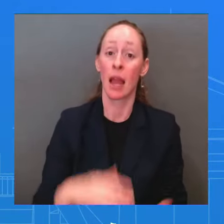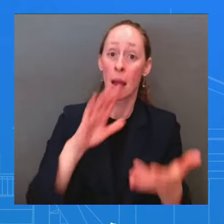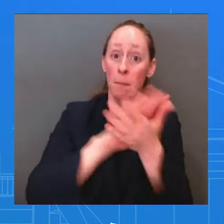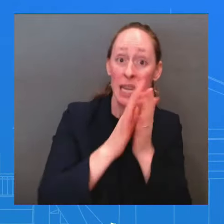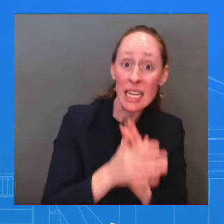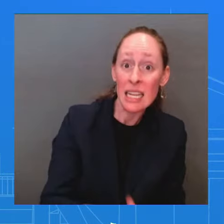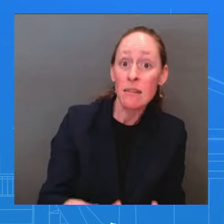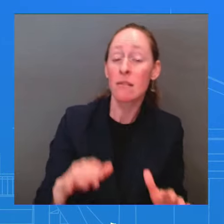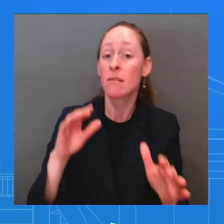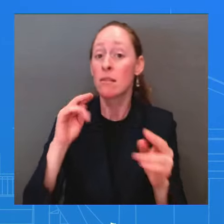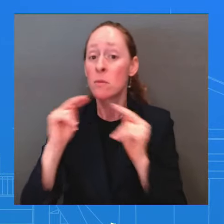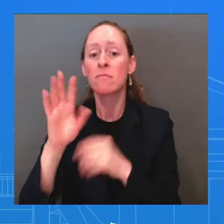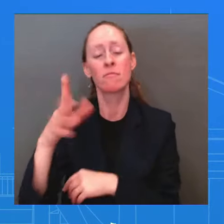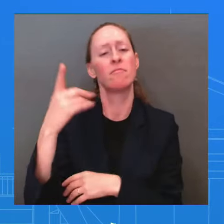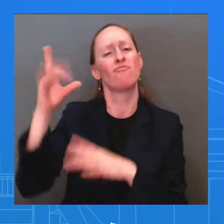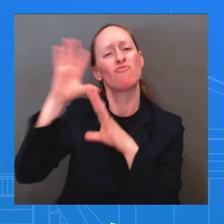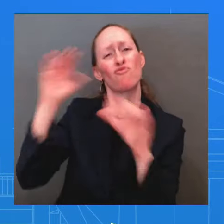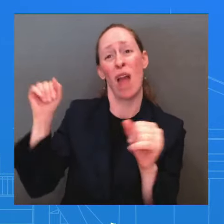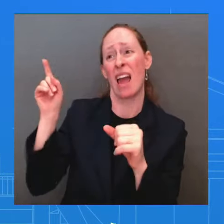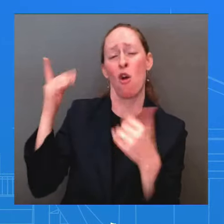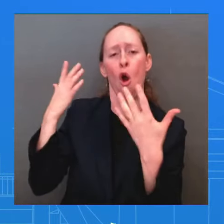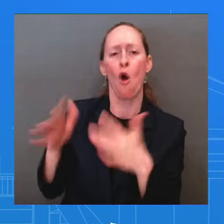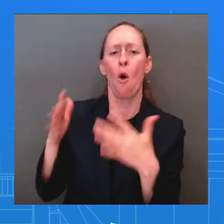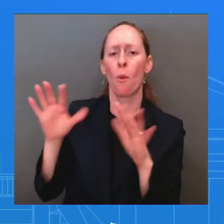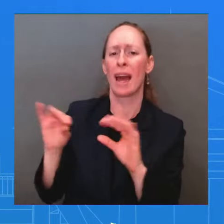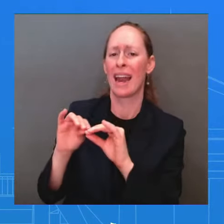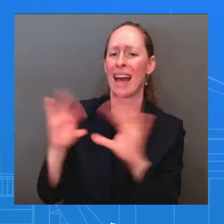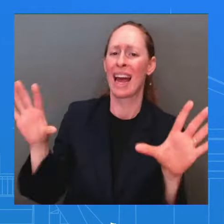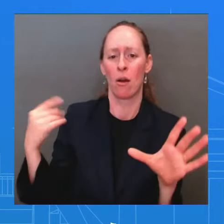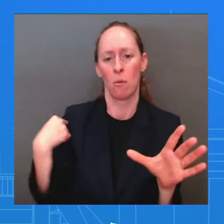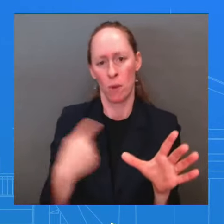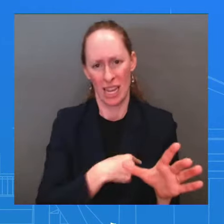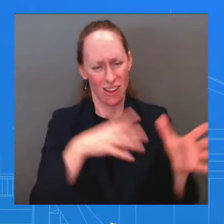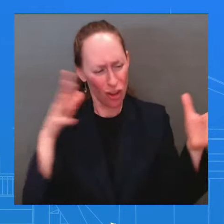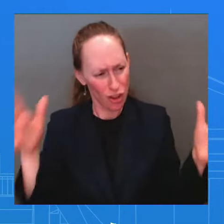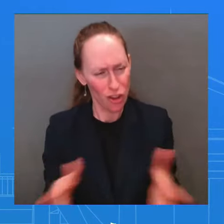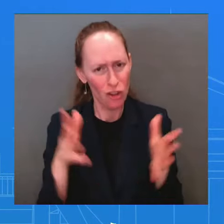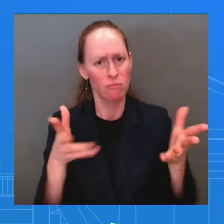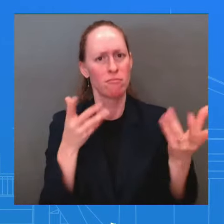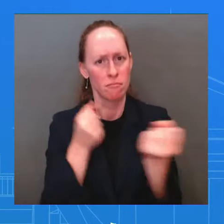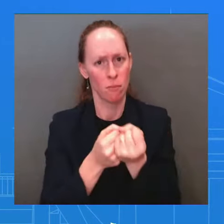The United States supports peace in Ukraine. But we support a just peace in Ukraine, and a just peace has to be based